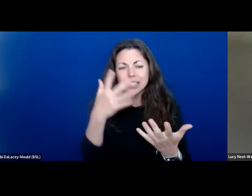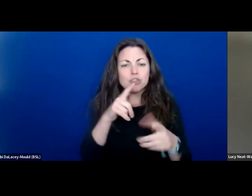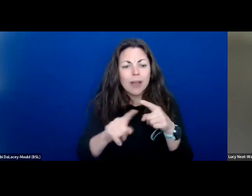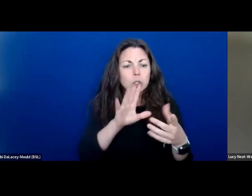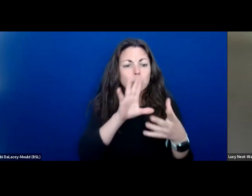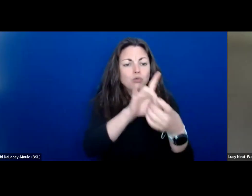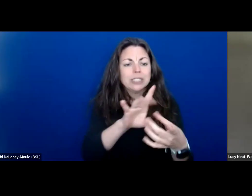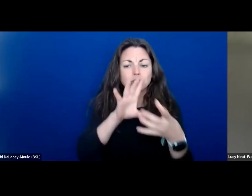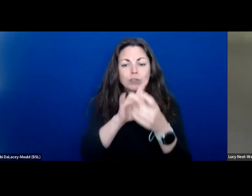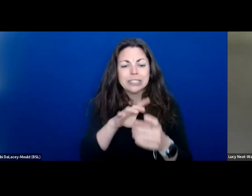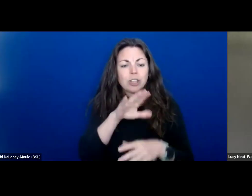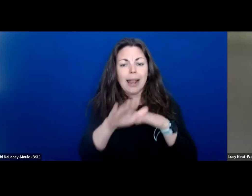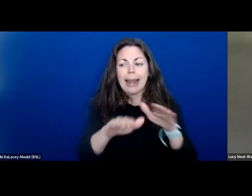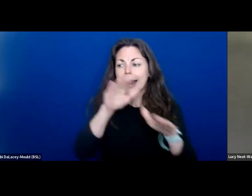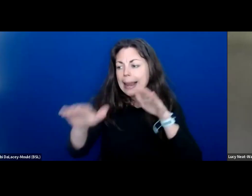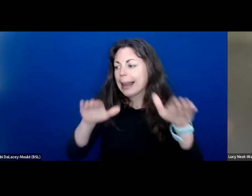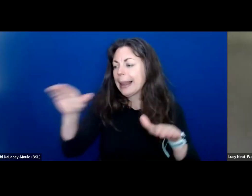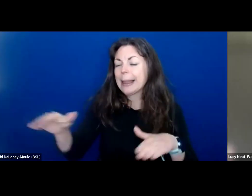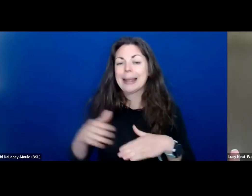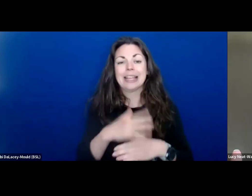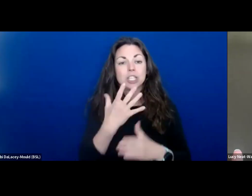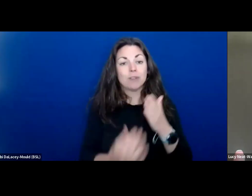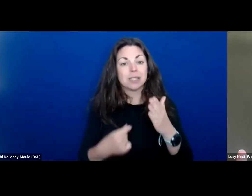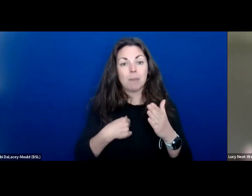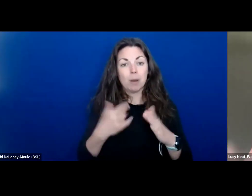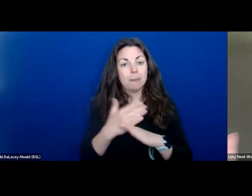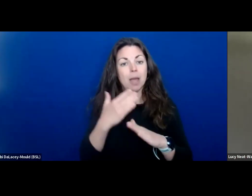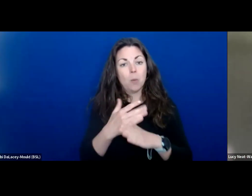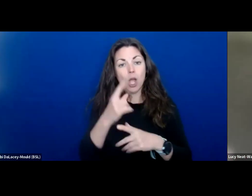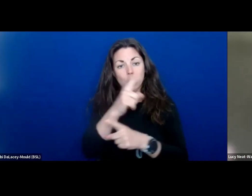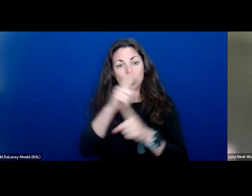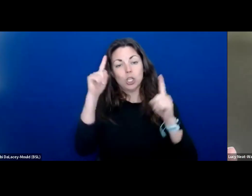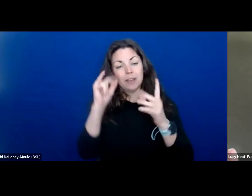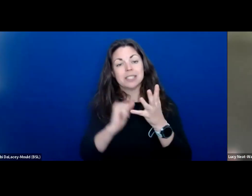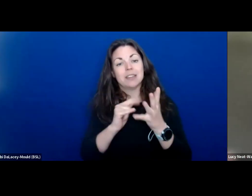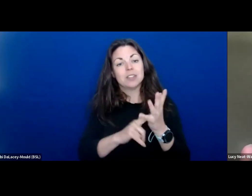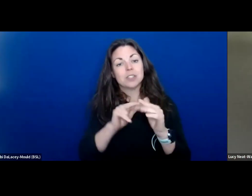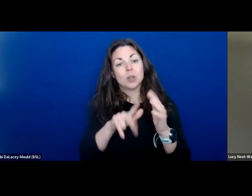for example in my work at University of Salford, I'm actually an executive assistant.